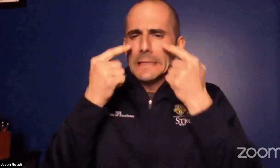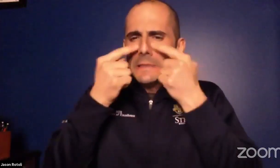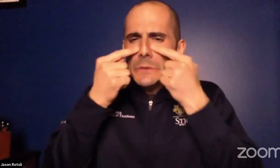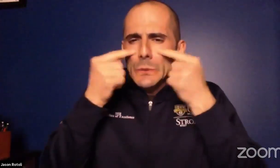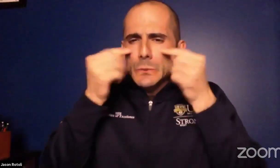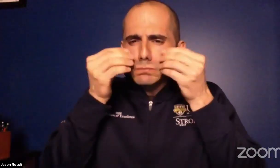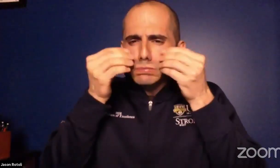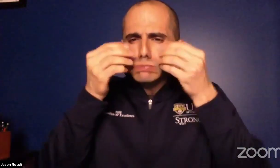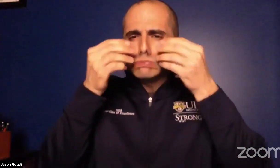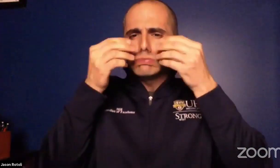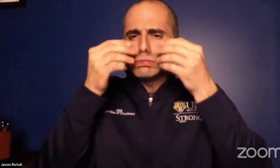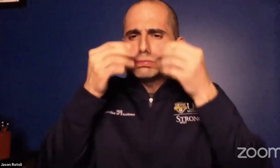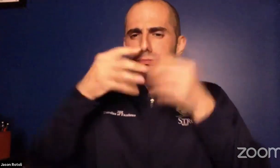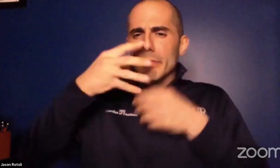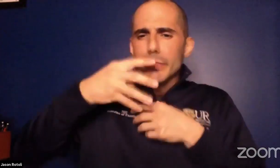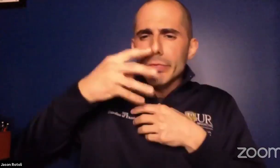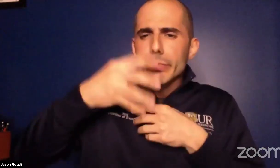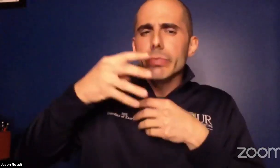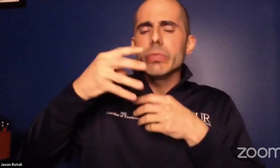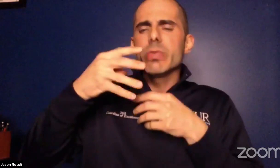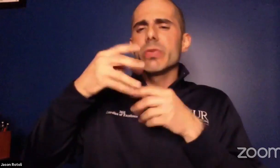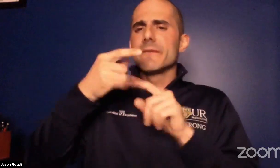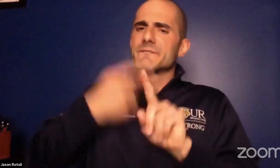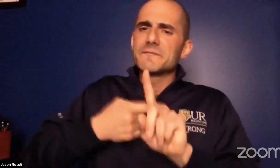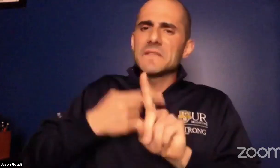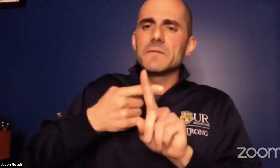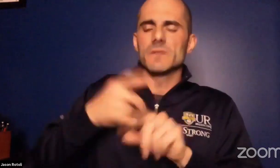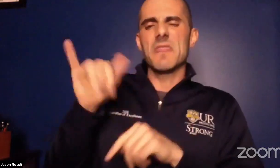Or a mild flu. Or maybe sinus infection.